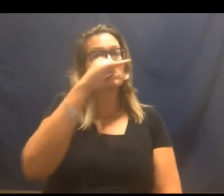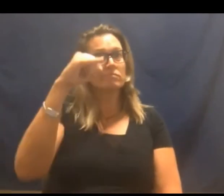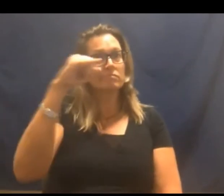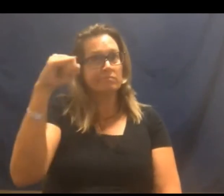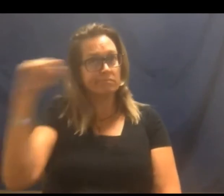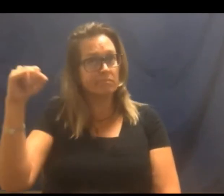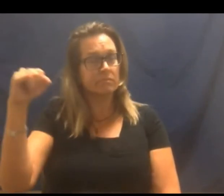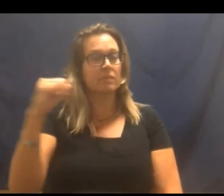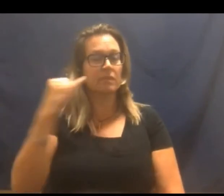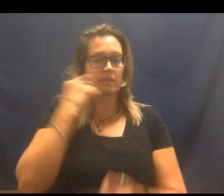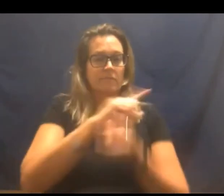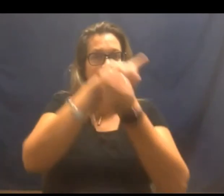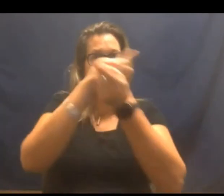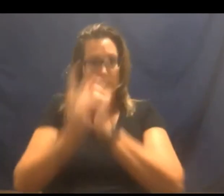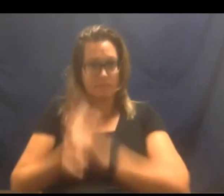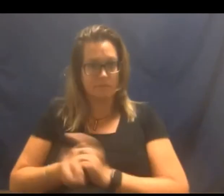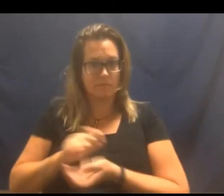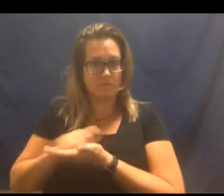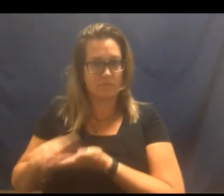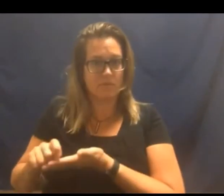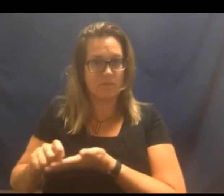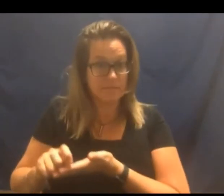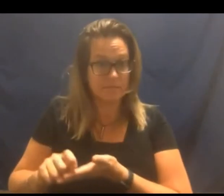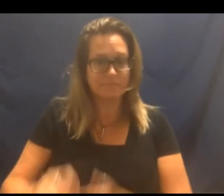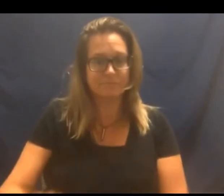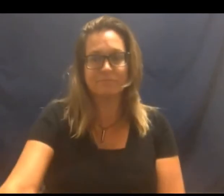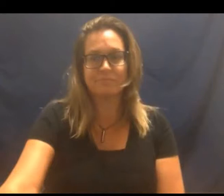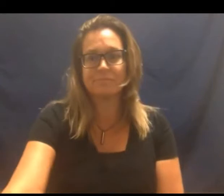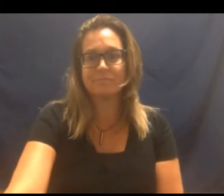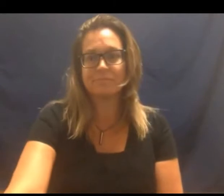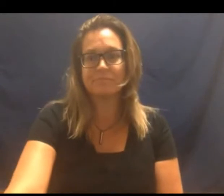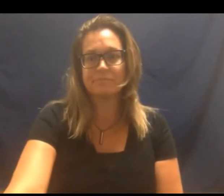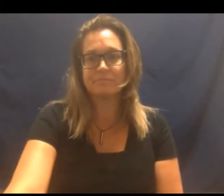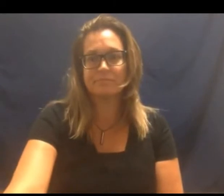So when you see fingerspelling, remember to add the hyphenation or dashes when